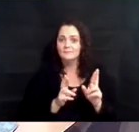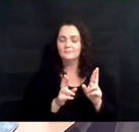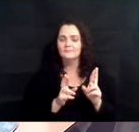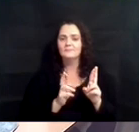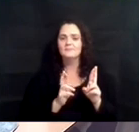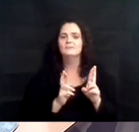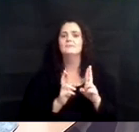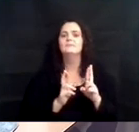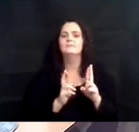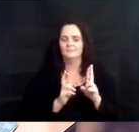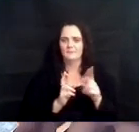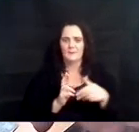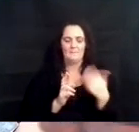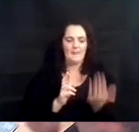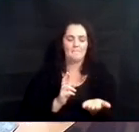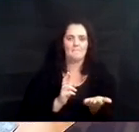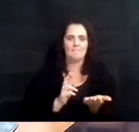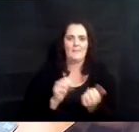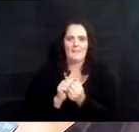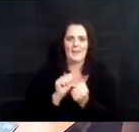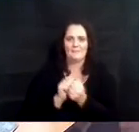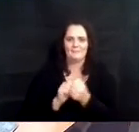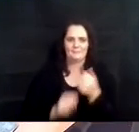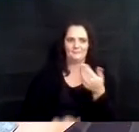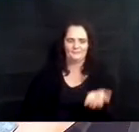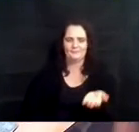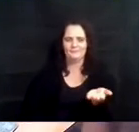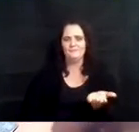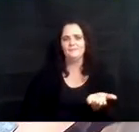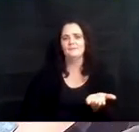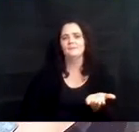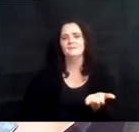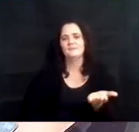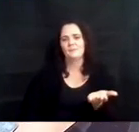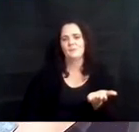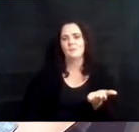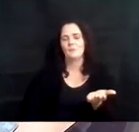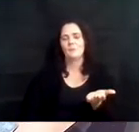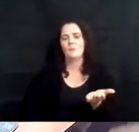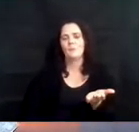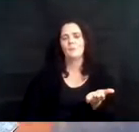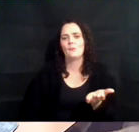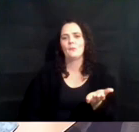Get your puppet and put your puppet down on a sheet of paper that you can also do some drawing on top of and I'll show you how